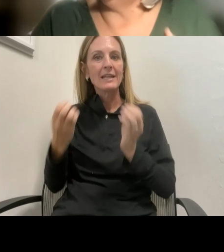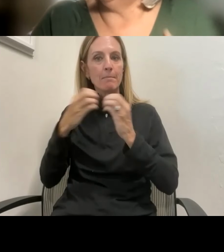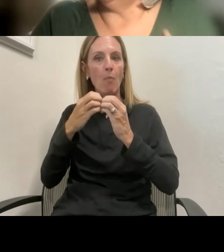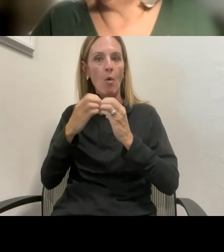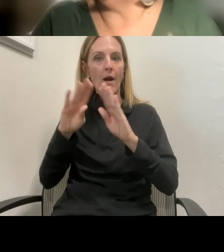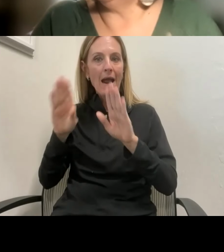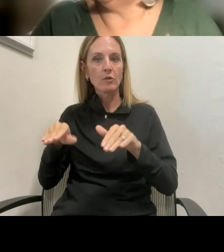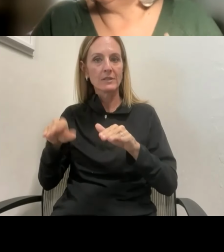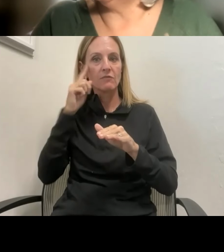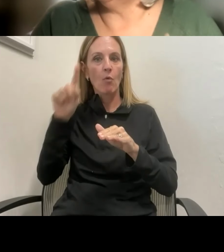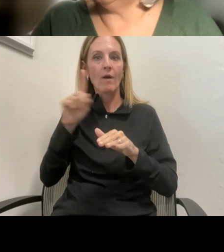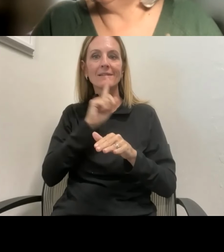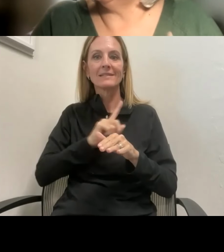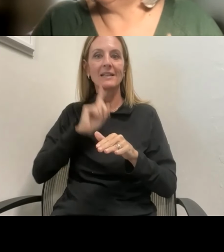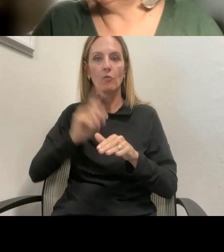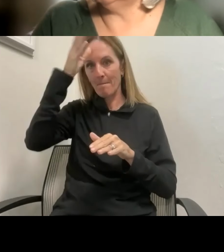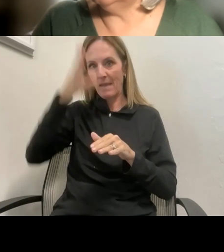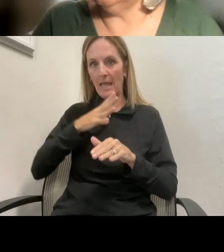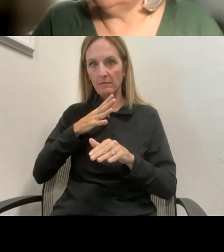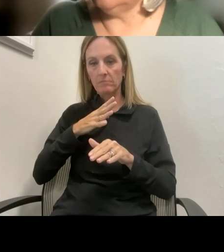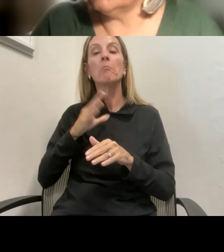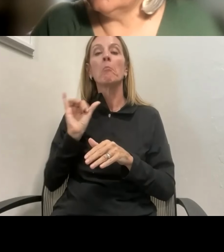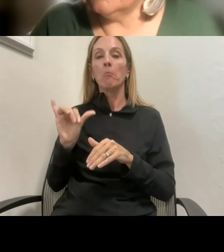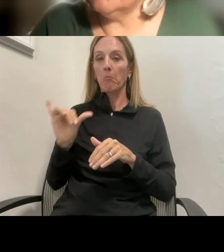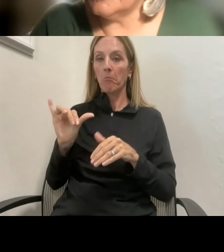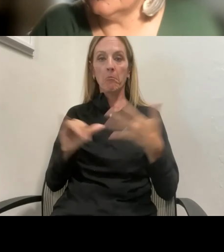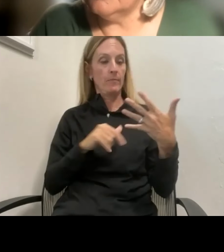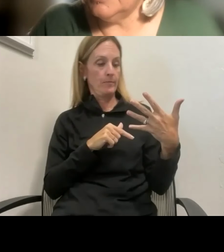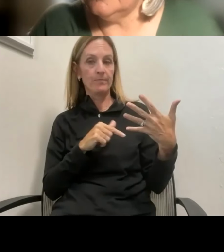and I check my housing plan to make sure I have housing in there for single men,